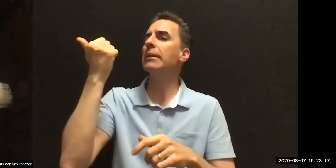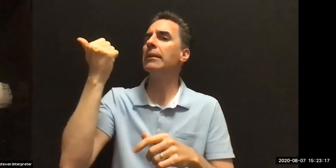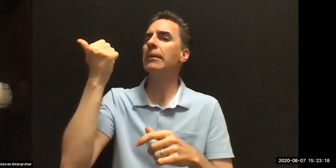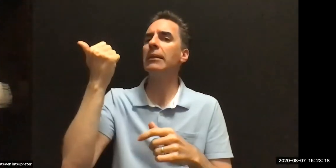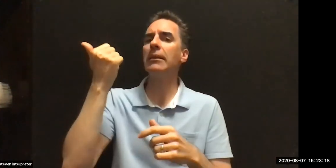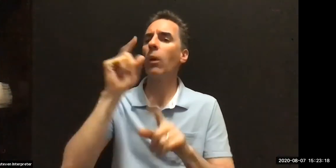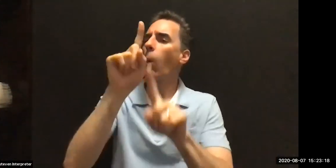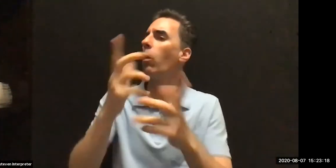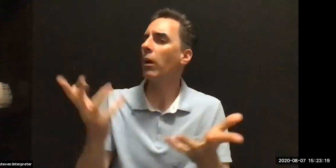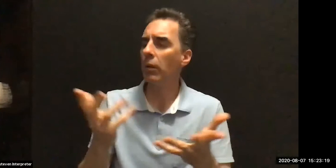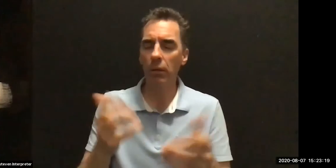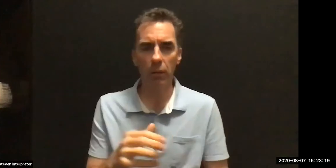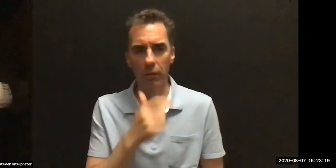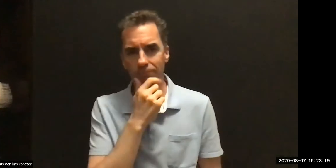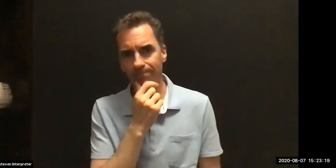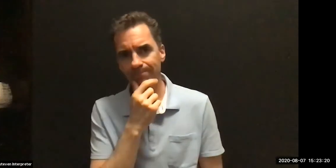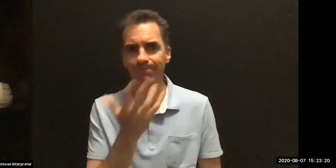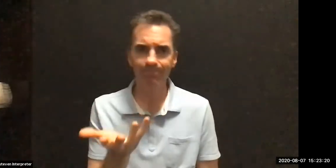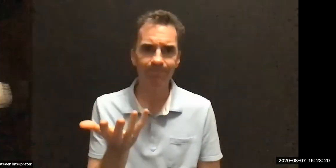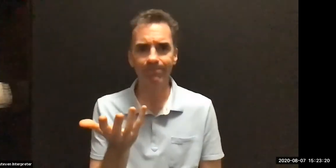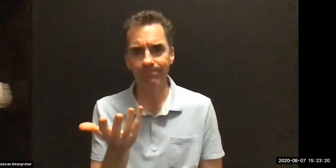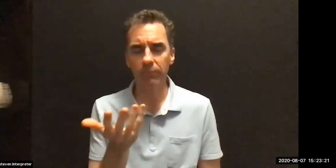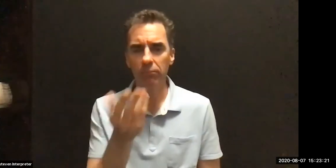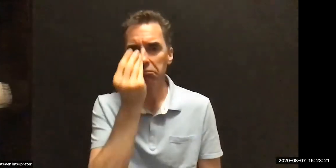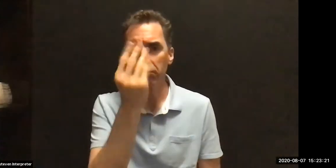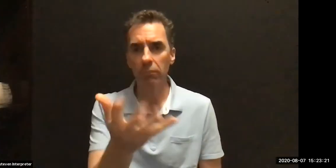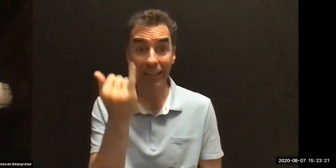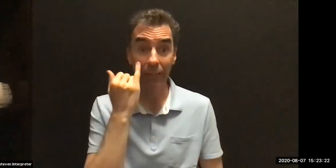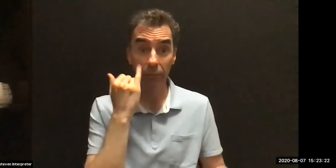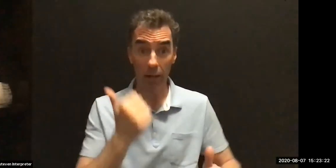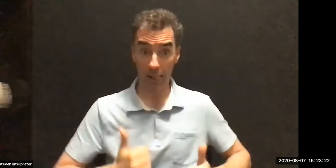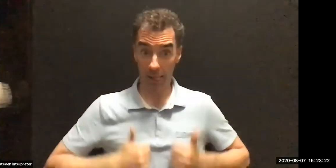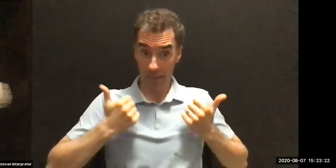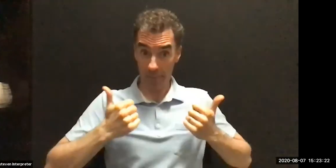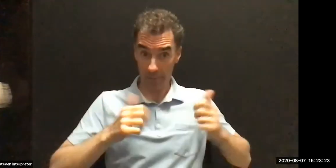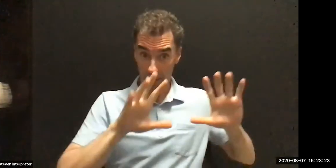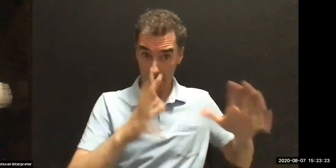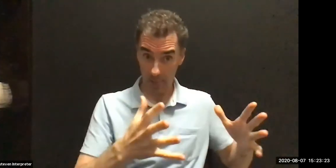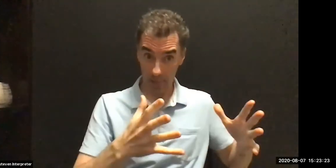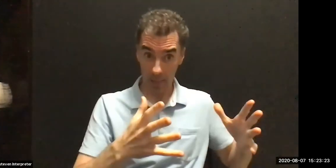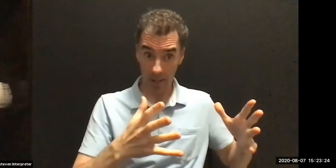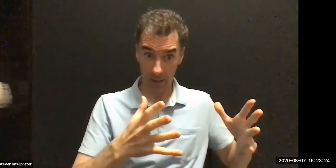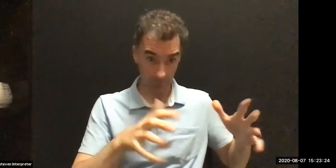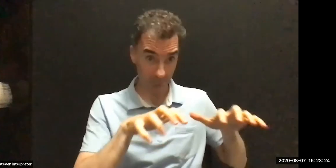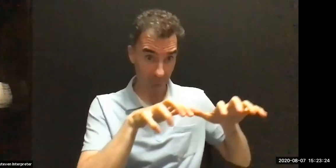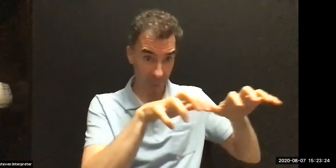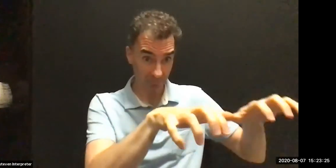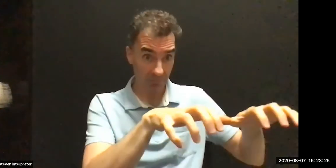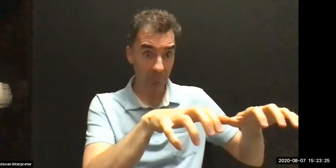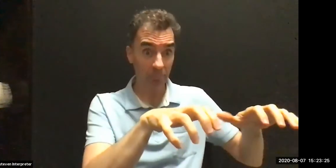Polly Begley: The best outcome. Well, in a typical in person class, the groups essentially take over the class.